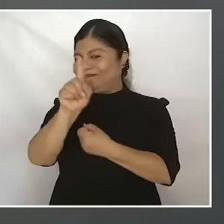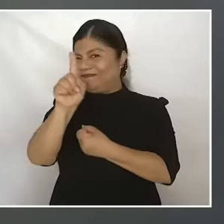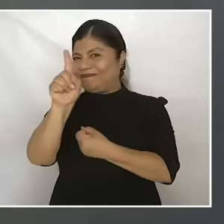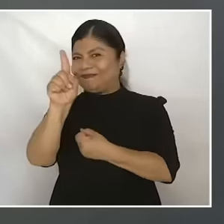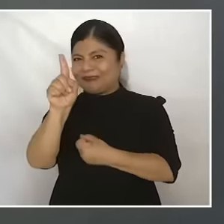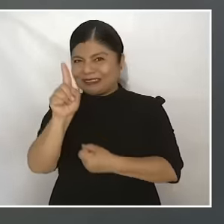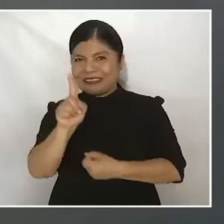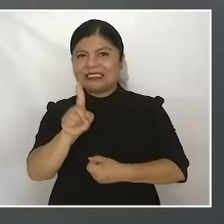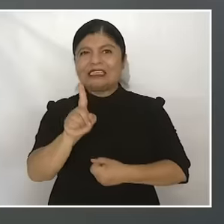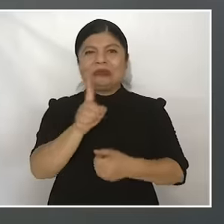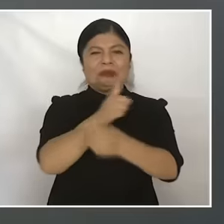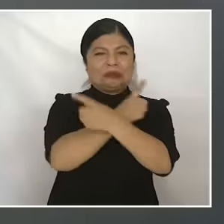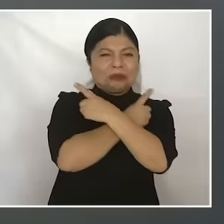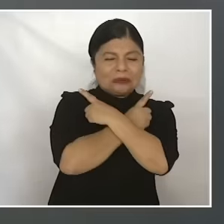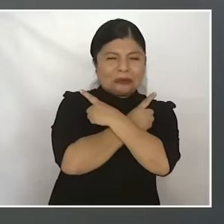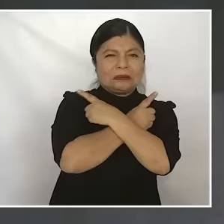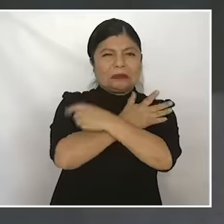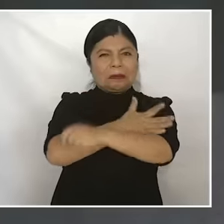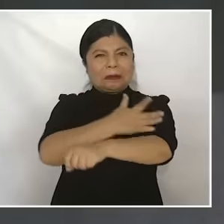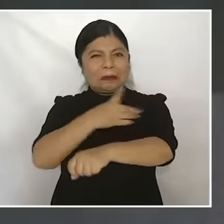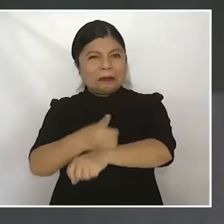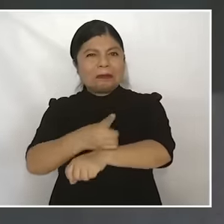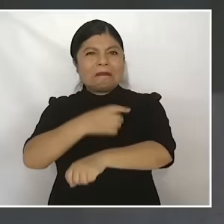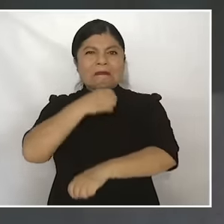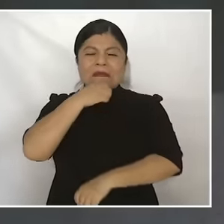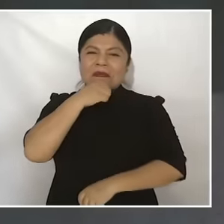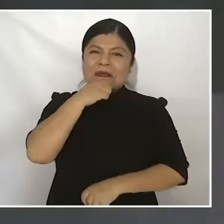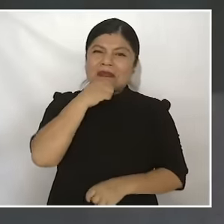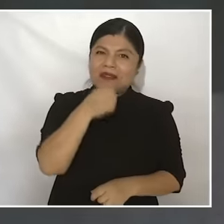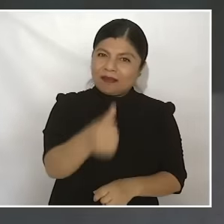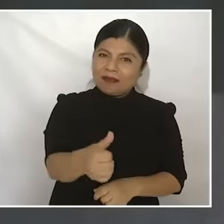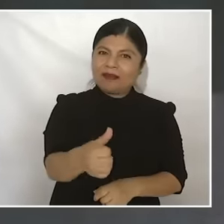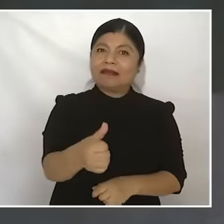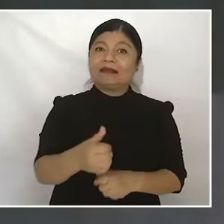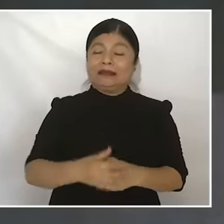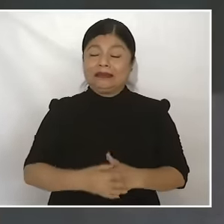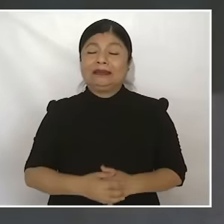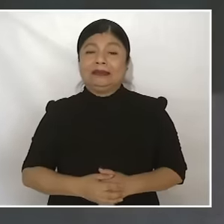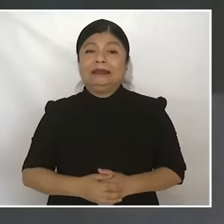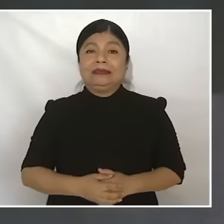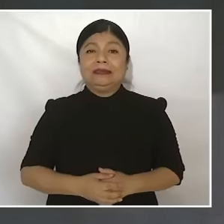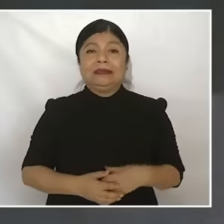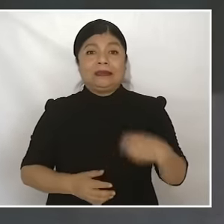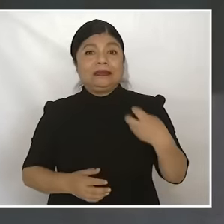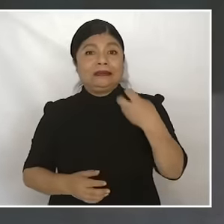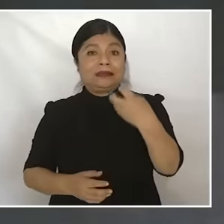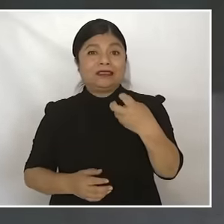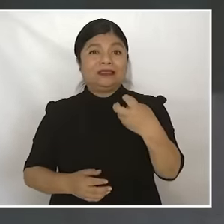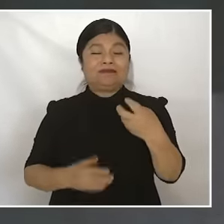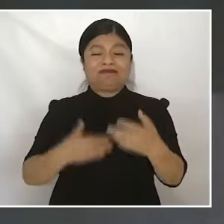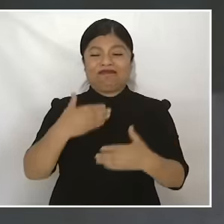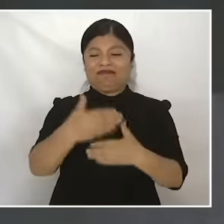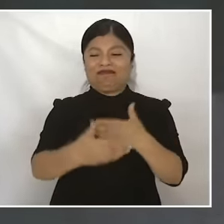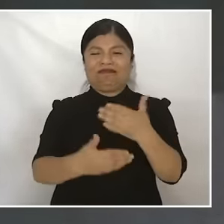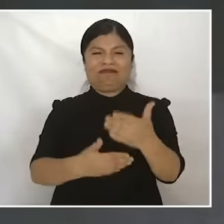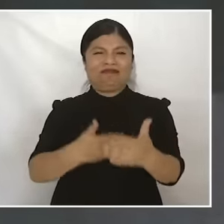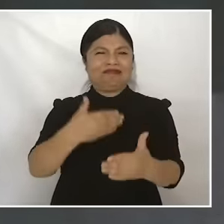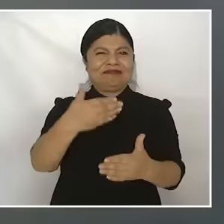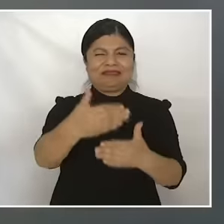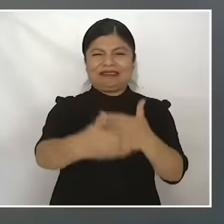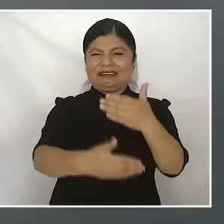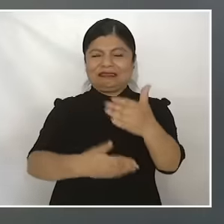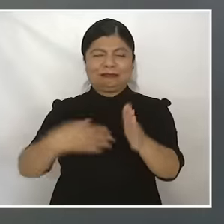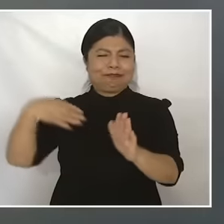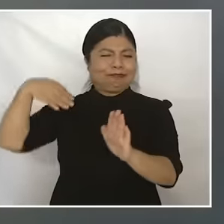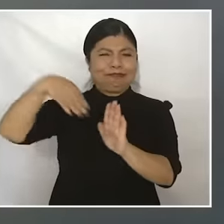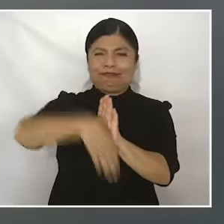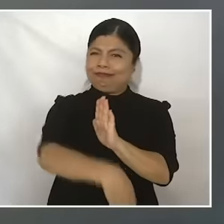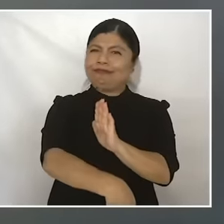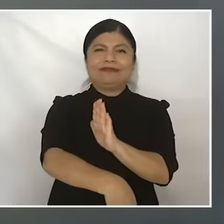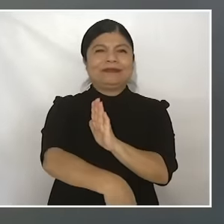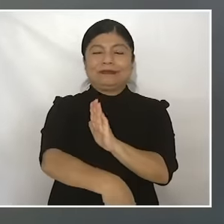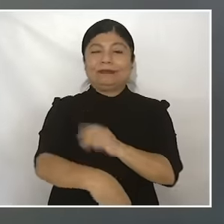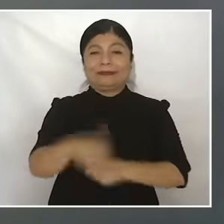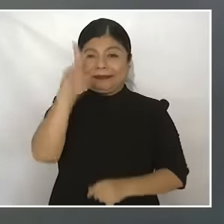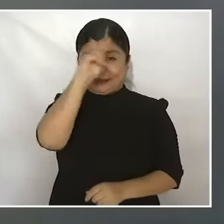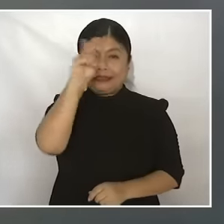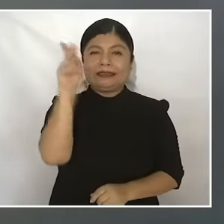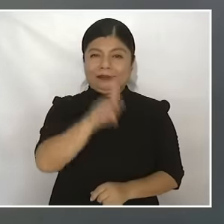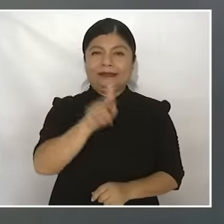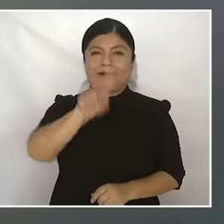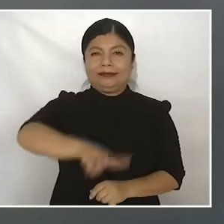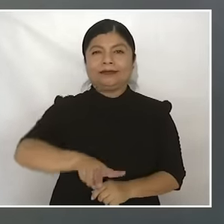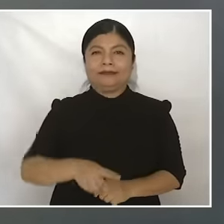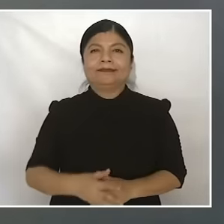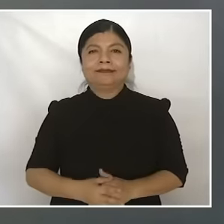spiritual moral cultural values it was a process of progressive degradation a decadence and to face